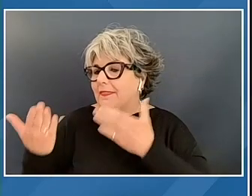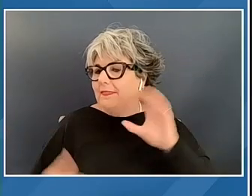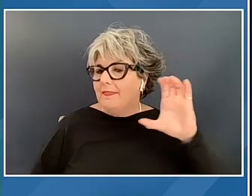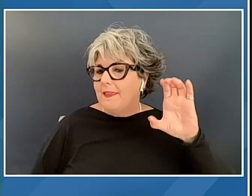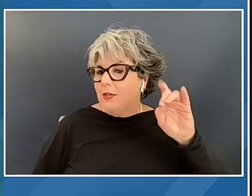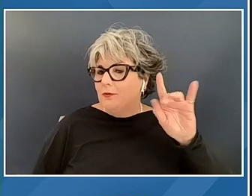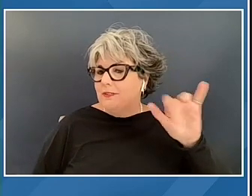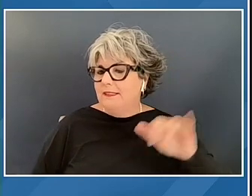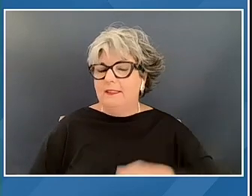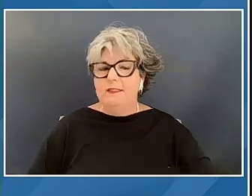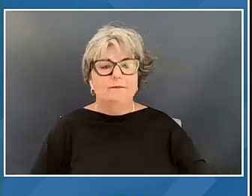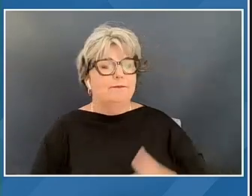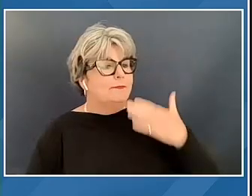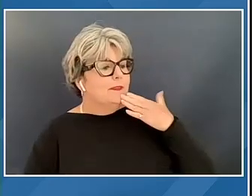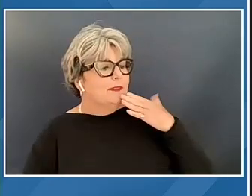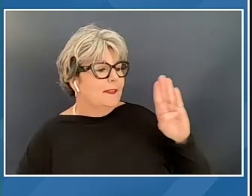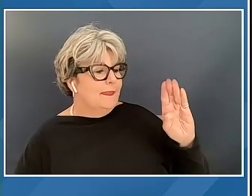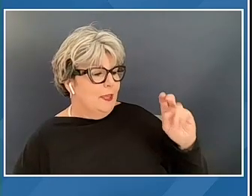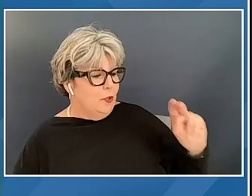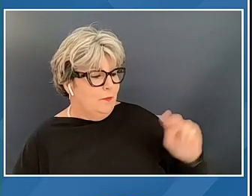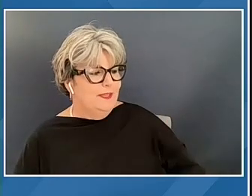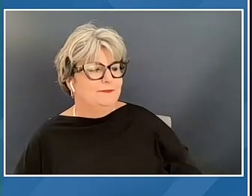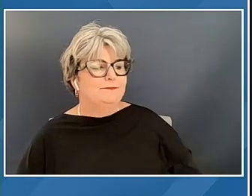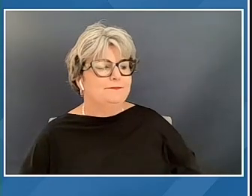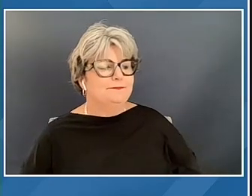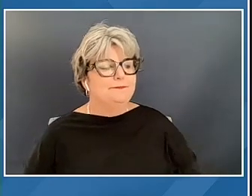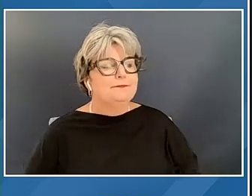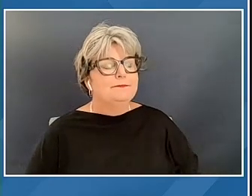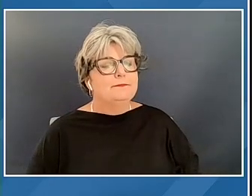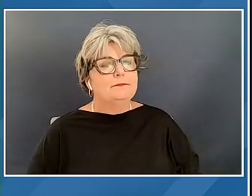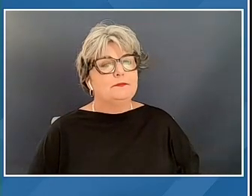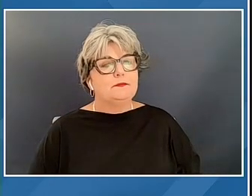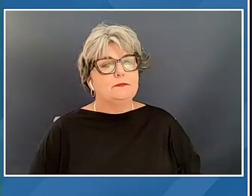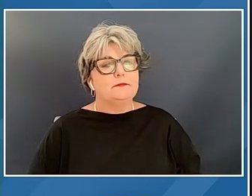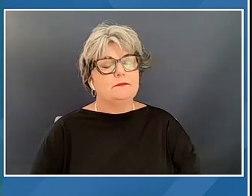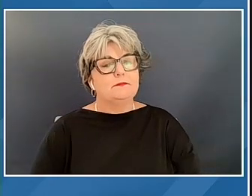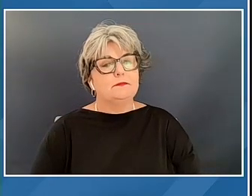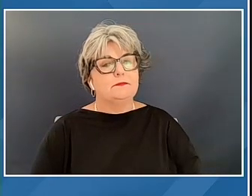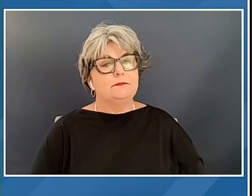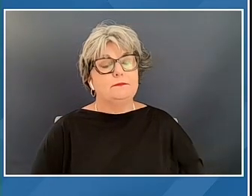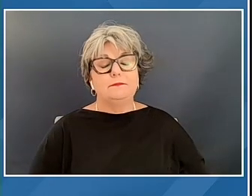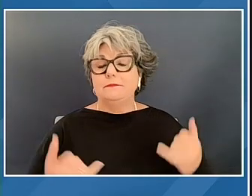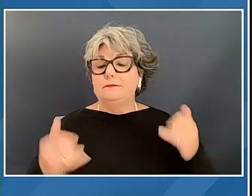Thank you, Ben. Appreciate it. Alright, so next we're going to move to-